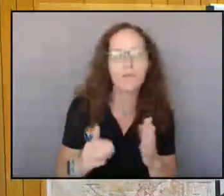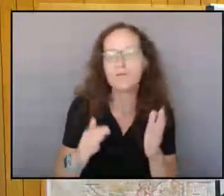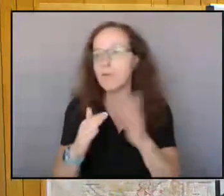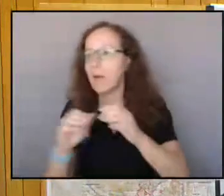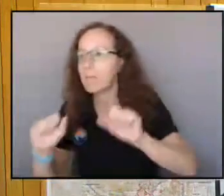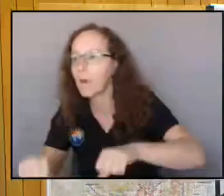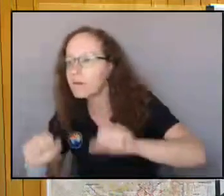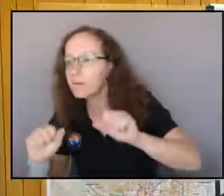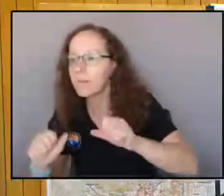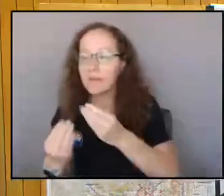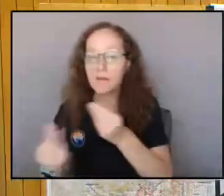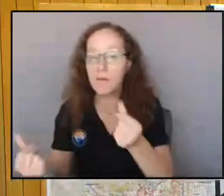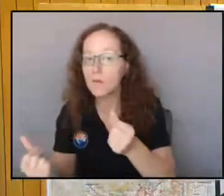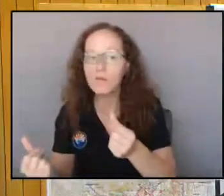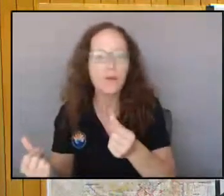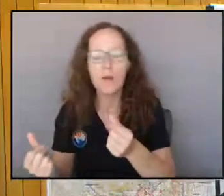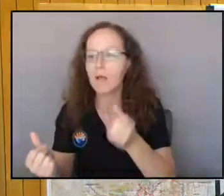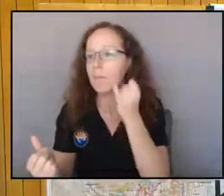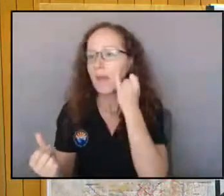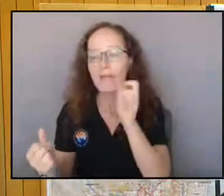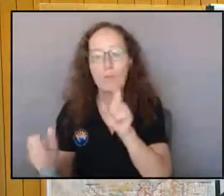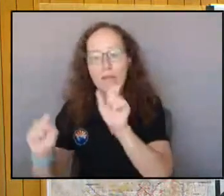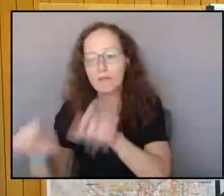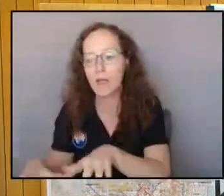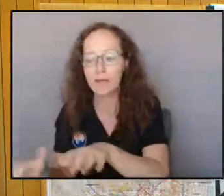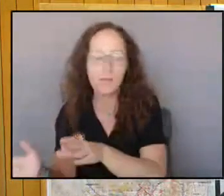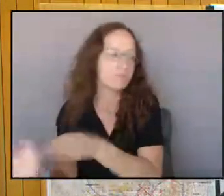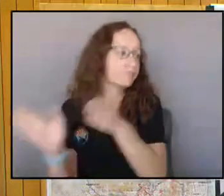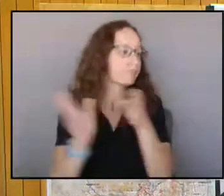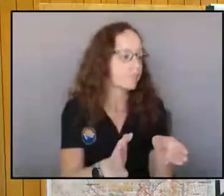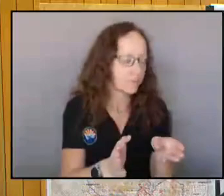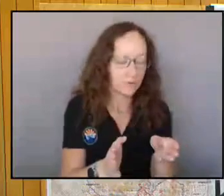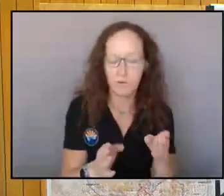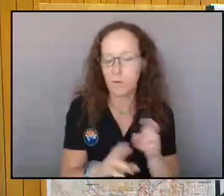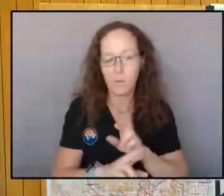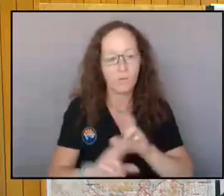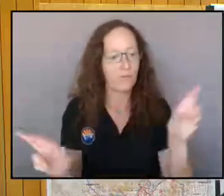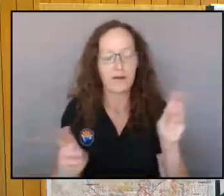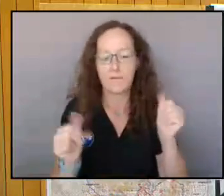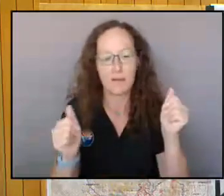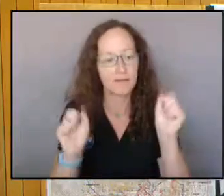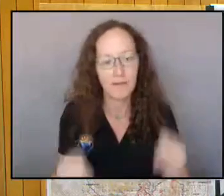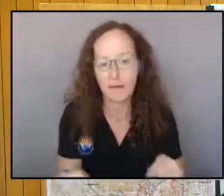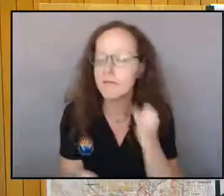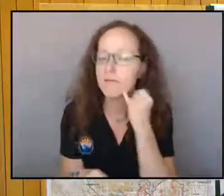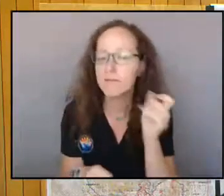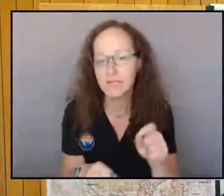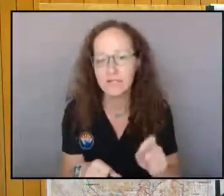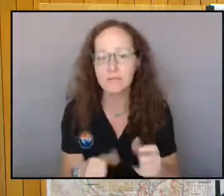DICTATES. WITH THAT, THAT WILL BE THE END OF THE REPORT FOR THE WEST ZONE.